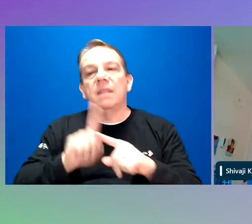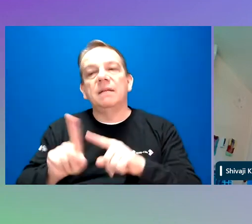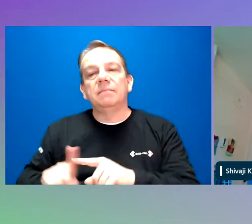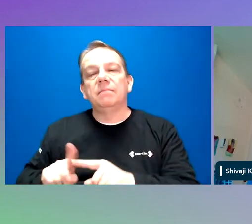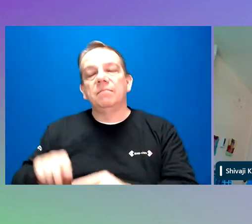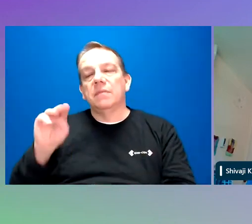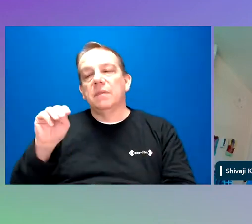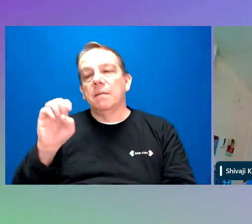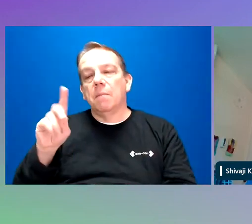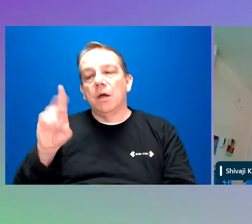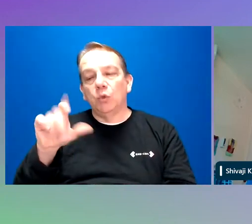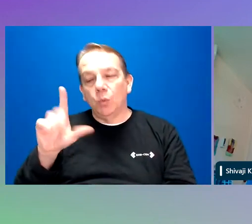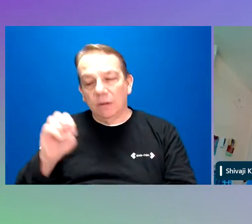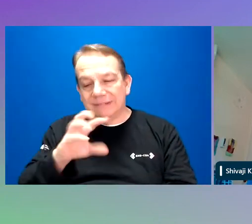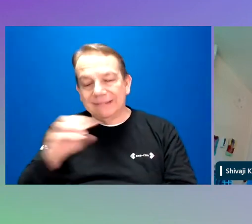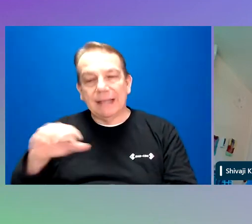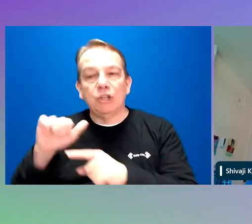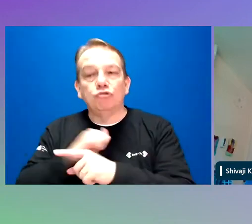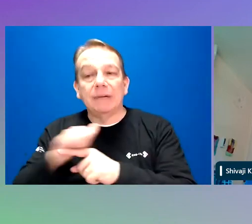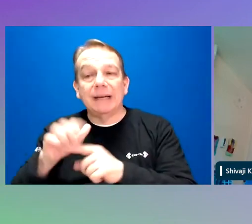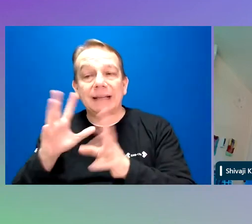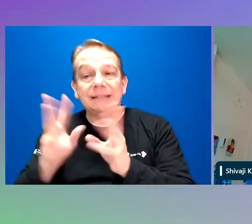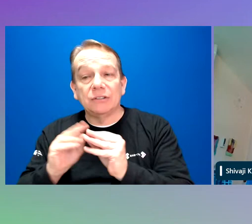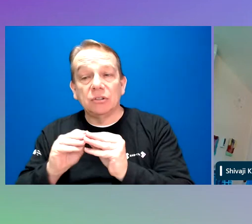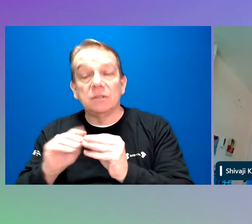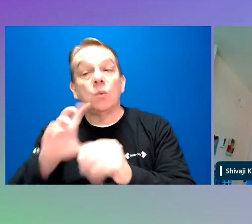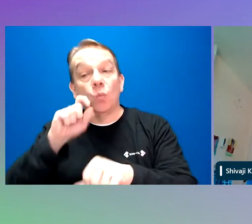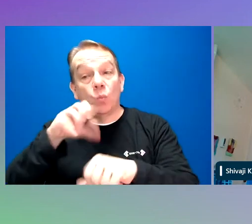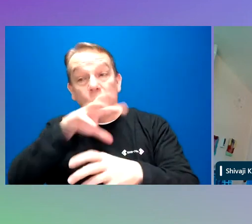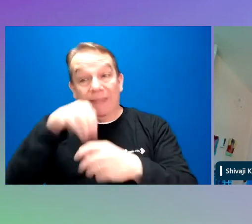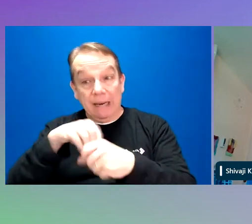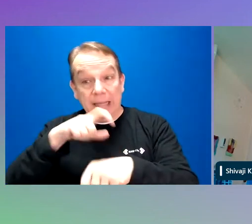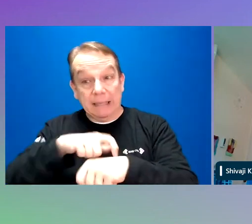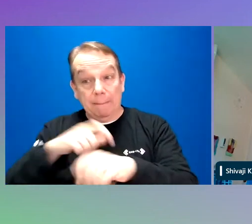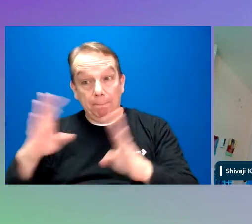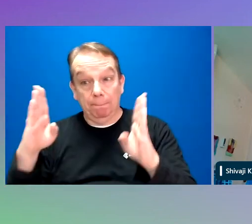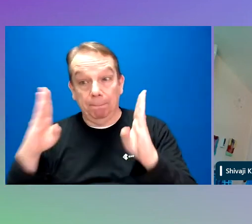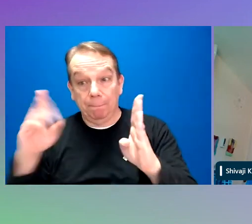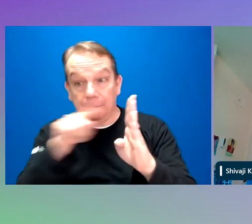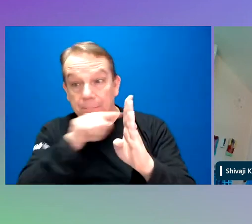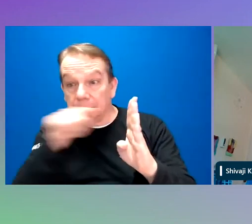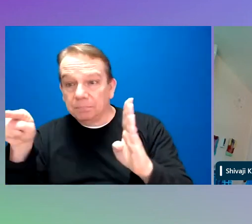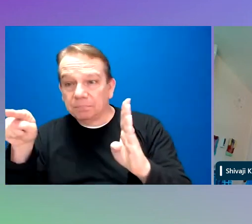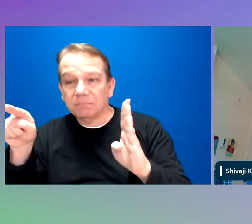within specified period of time. Uh, but that's, that's a, uh,